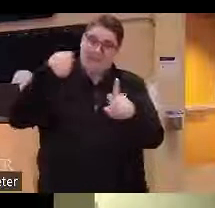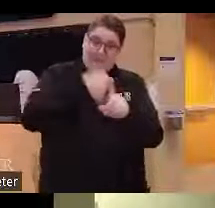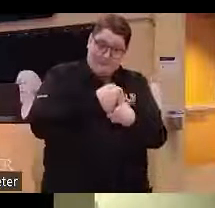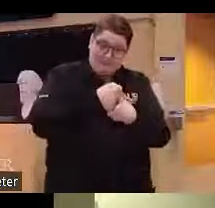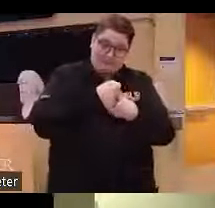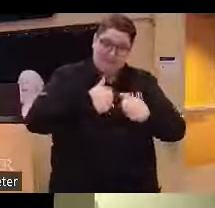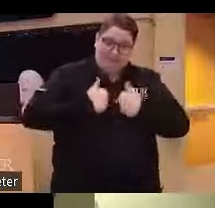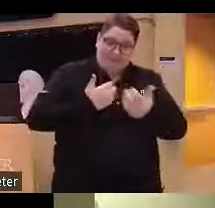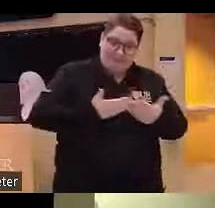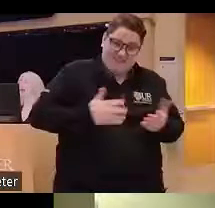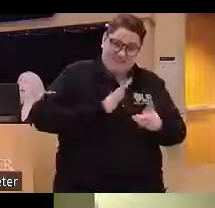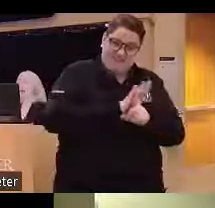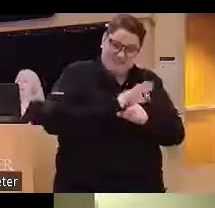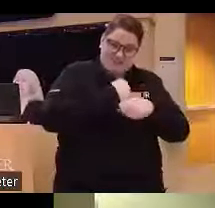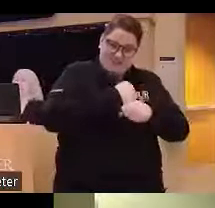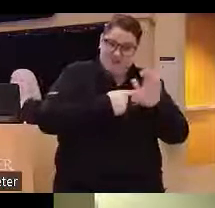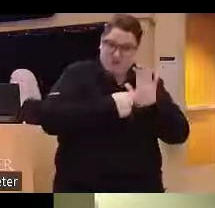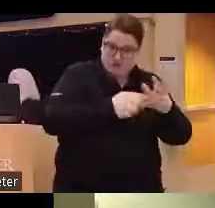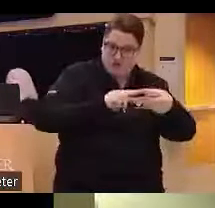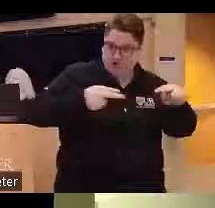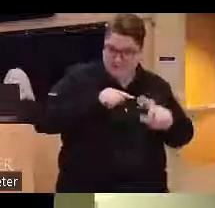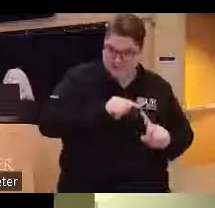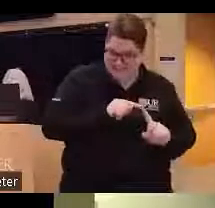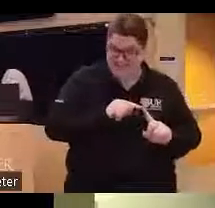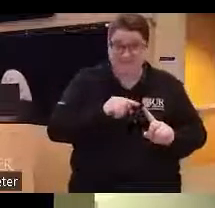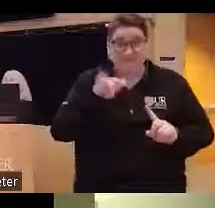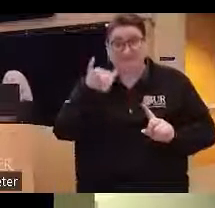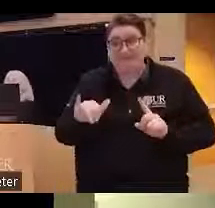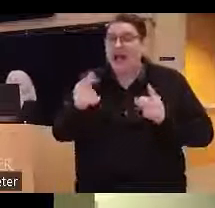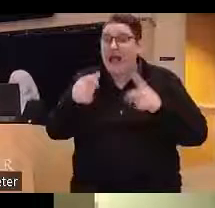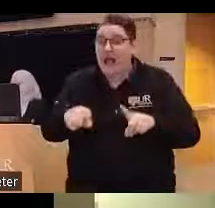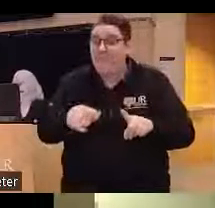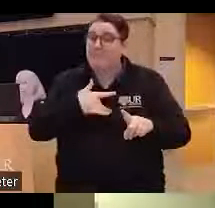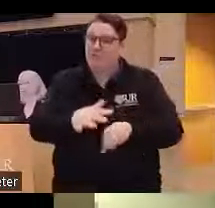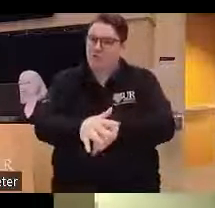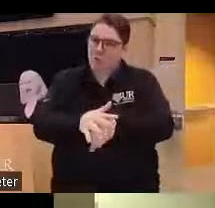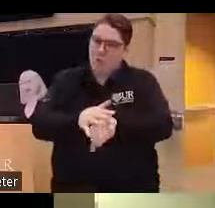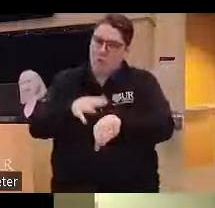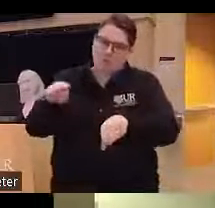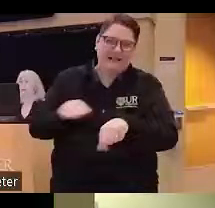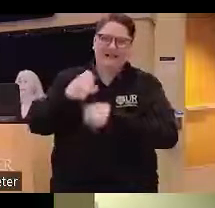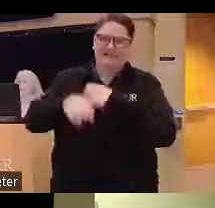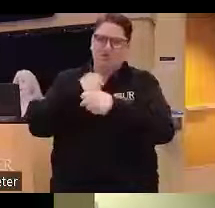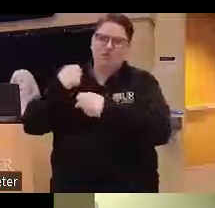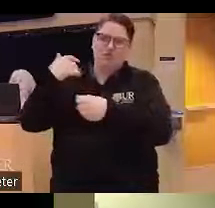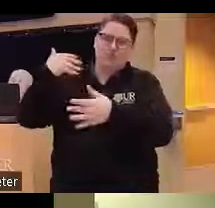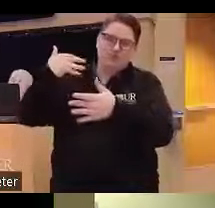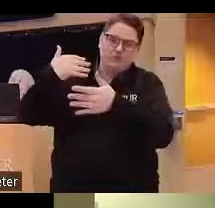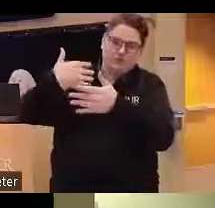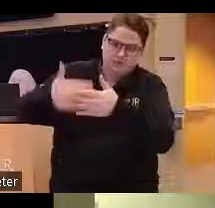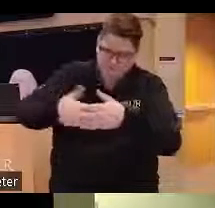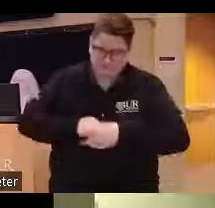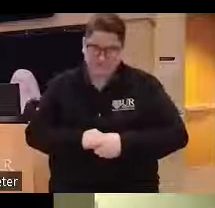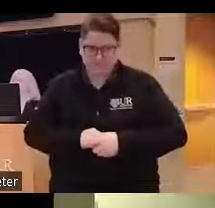organism and genetic which happened very very slowly um now we also are pondering what about